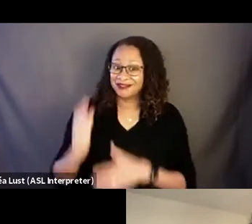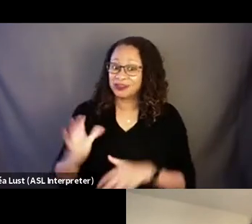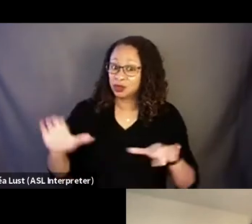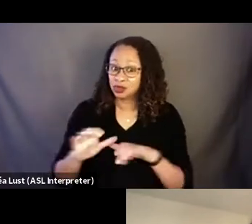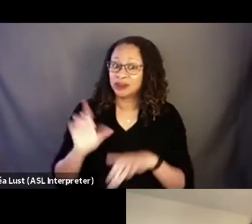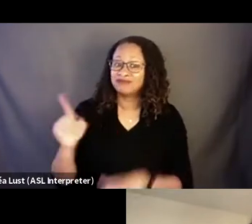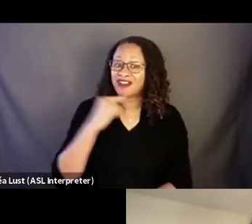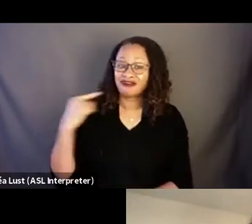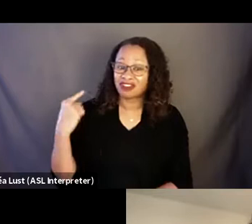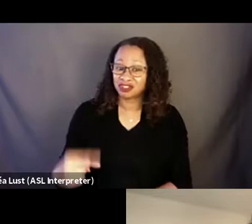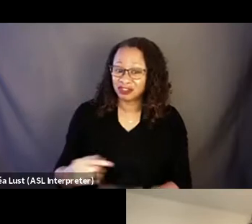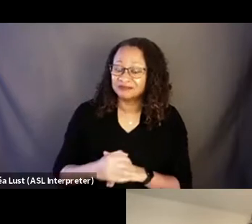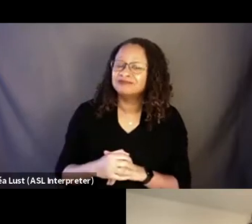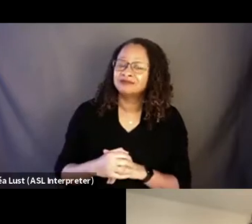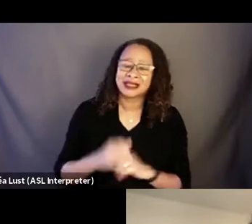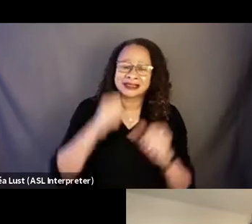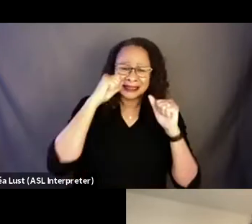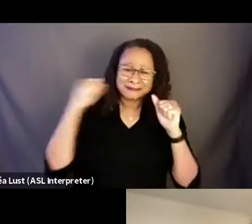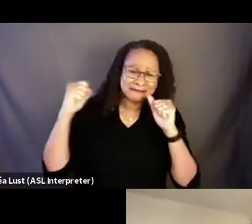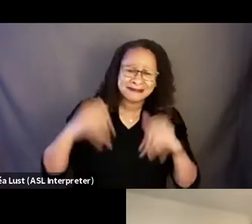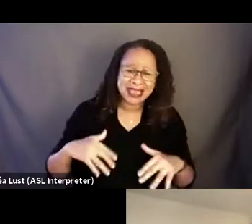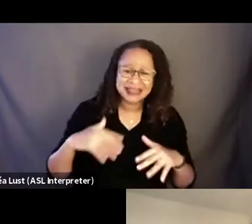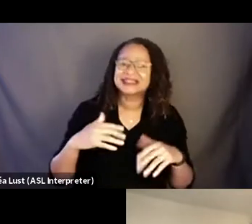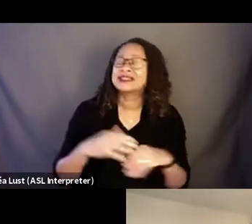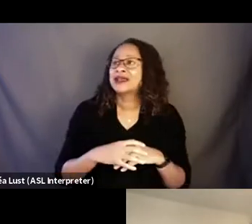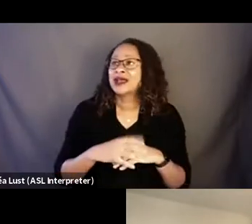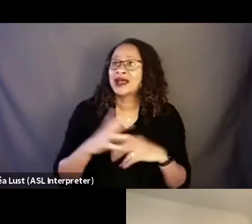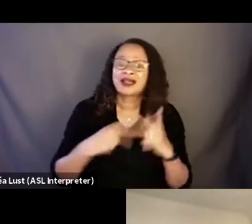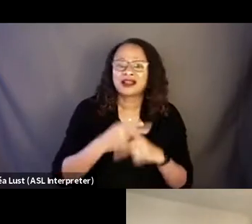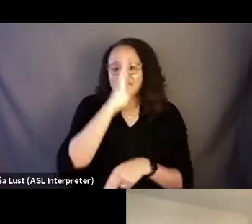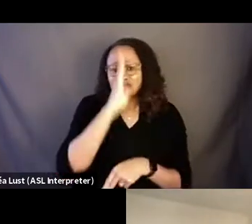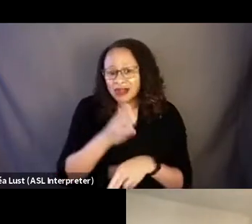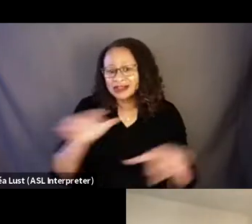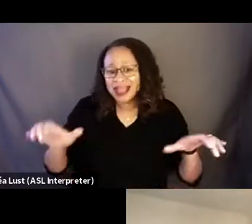This looked like amazing kind of direct action work that they were doing to save people's lives,